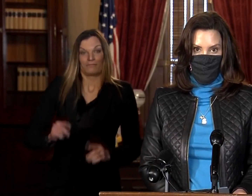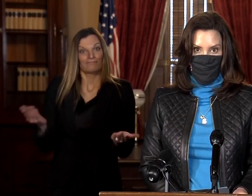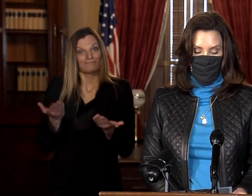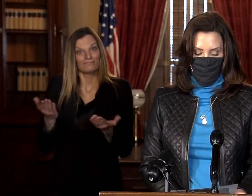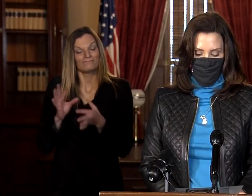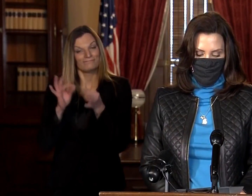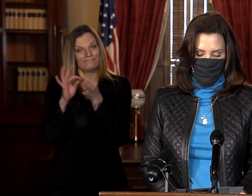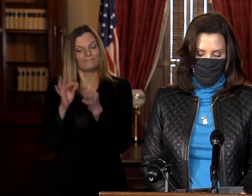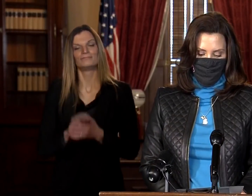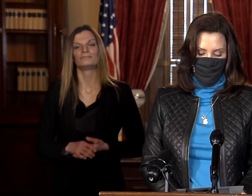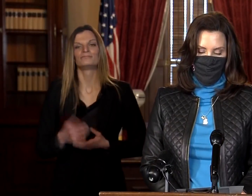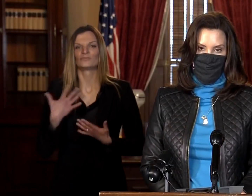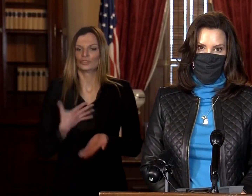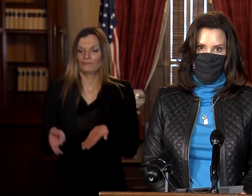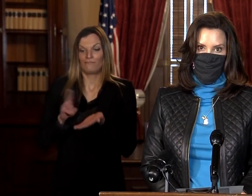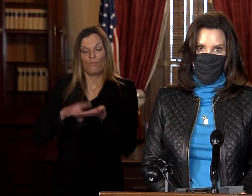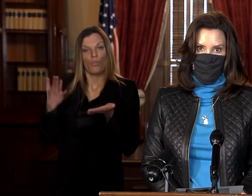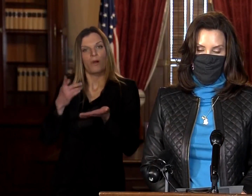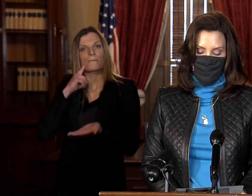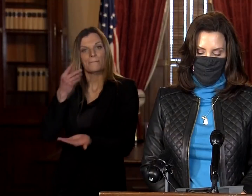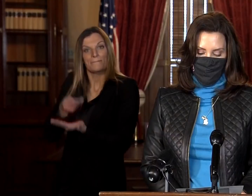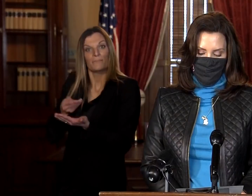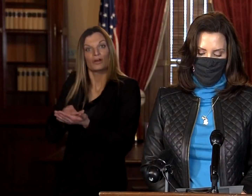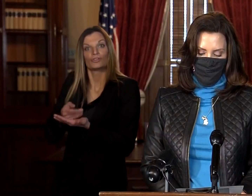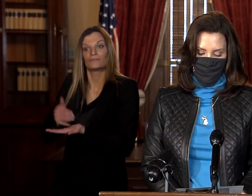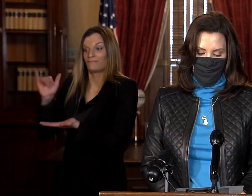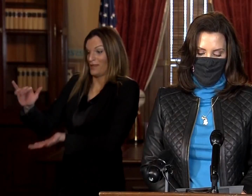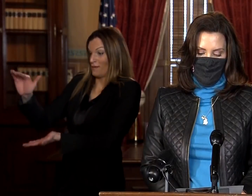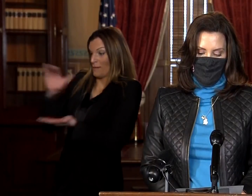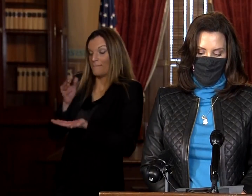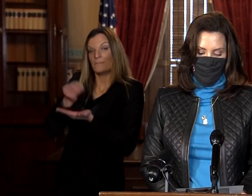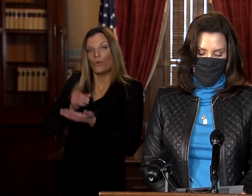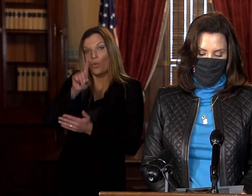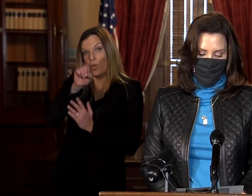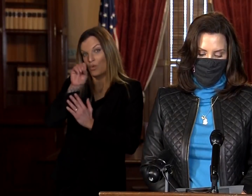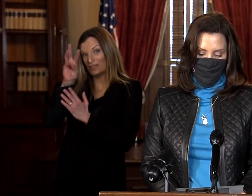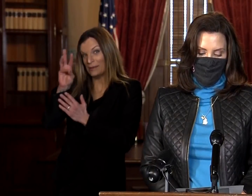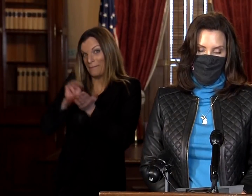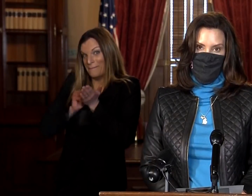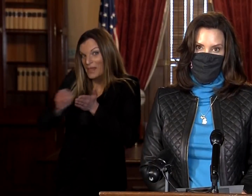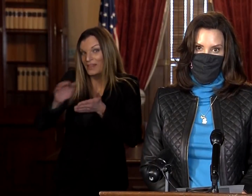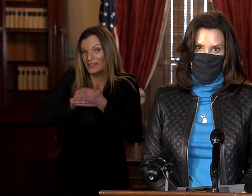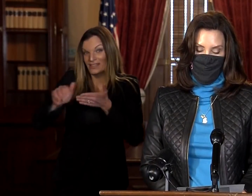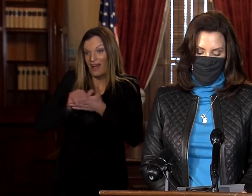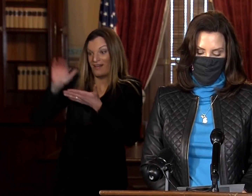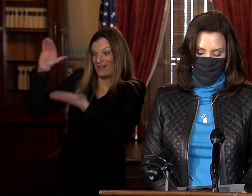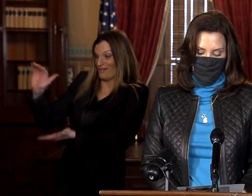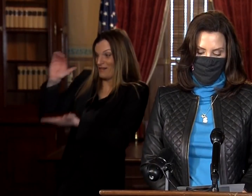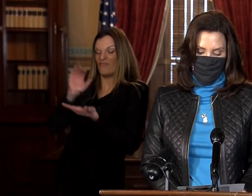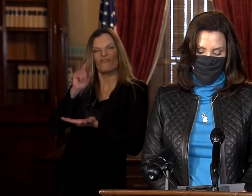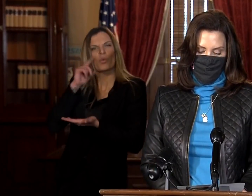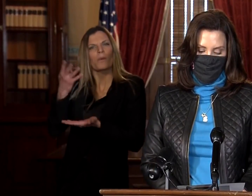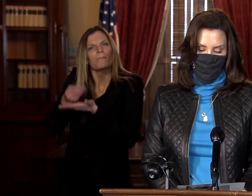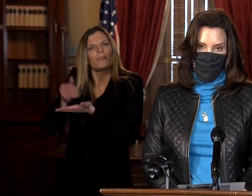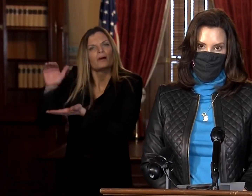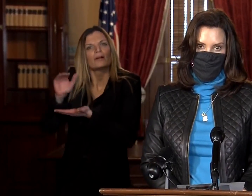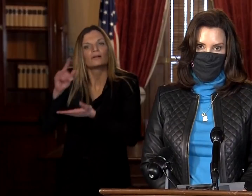Today, this morning, before this press conference, I signed a press conference, I signed a bipartisan supplemental budget bipartisan supplemental budget that includes $106 million in